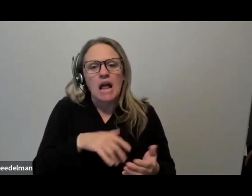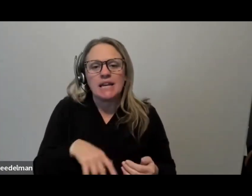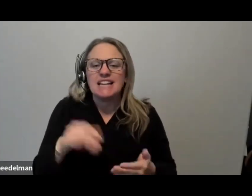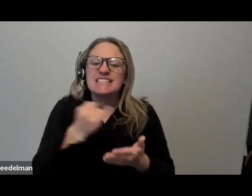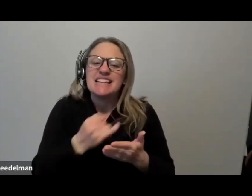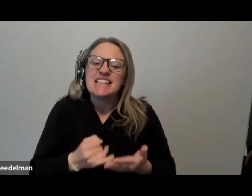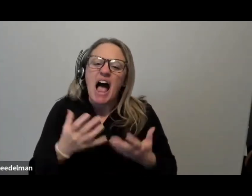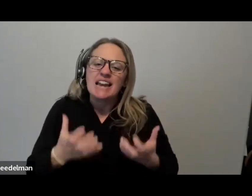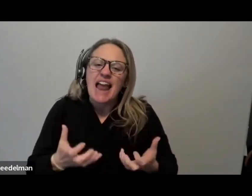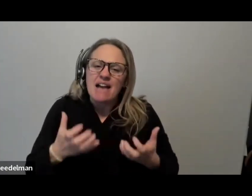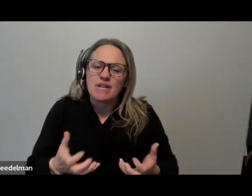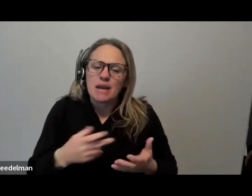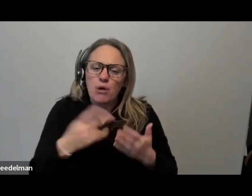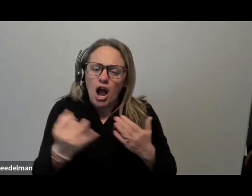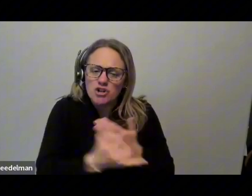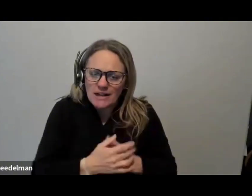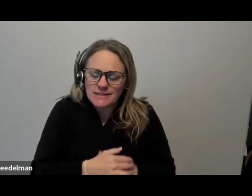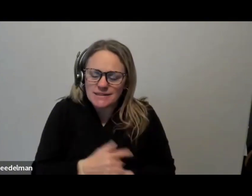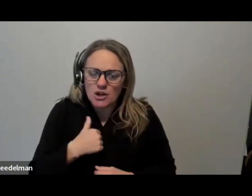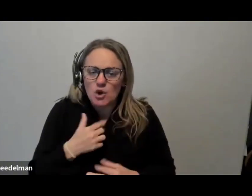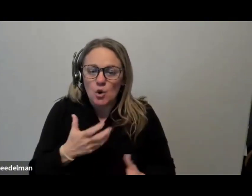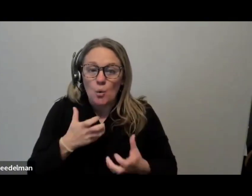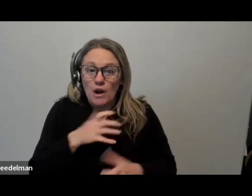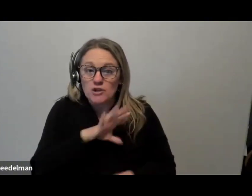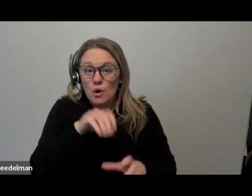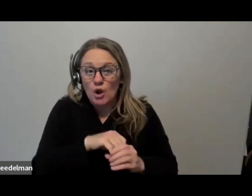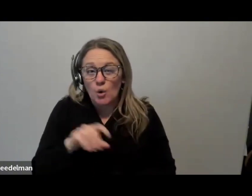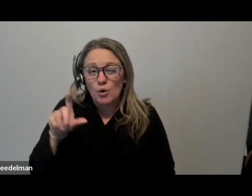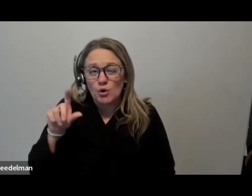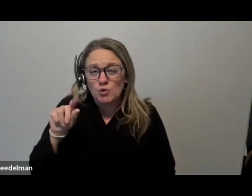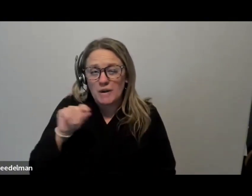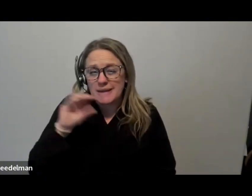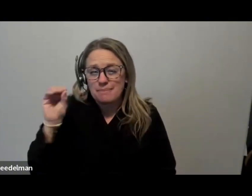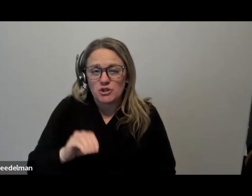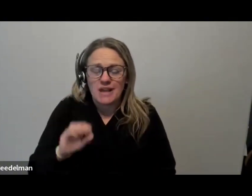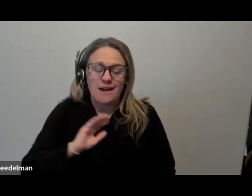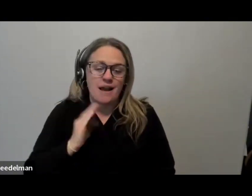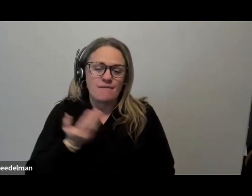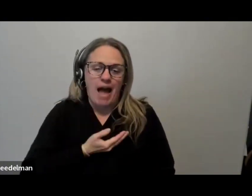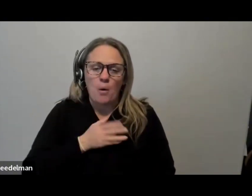to include at least 20% of our participants who identify as people with disabilities.